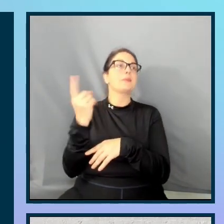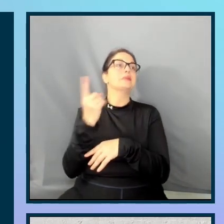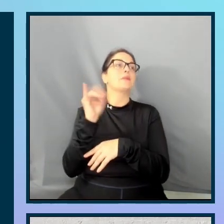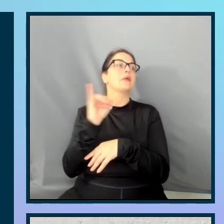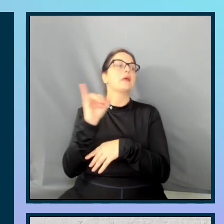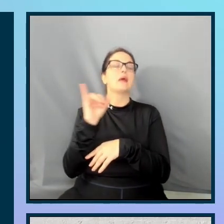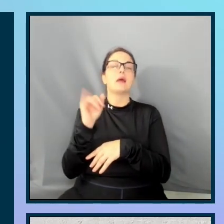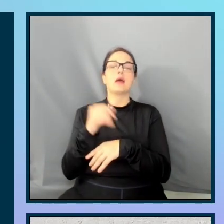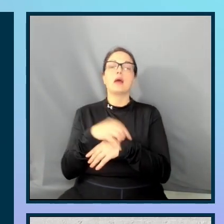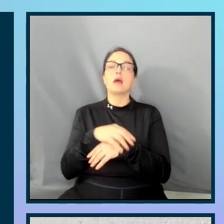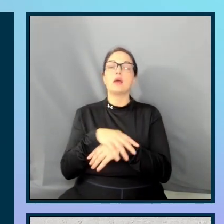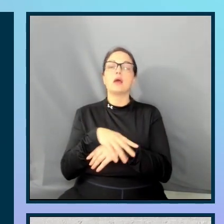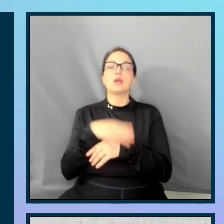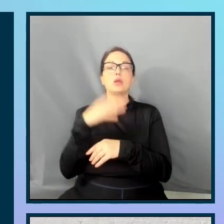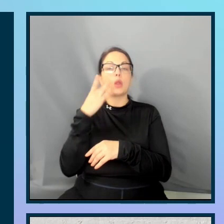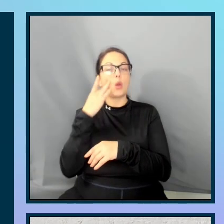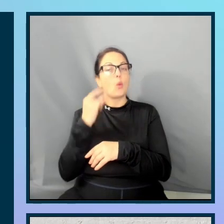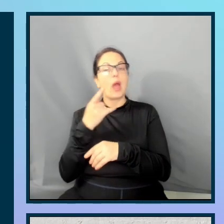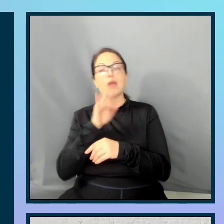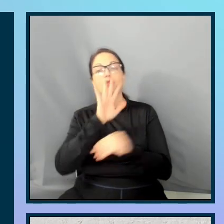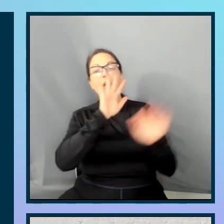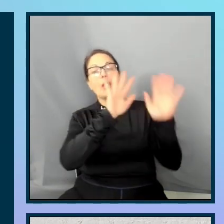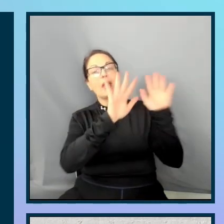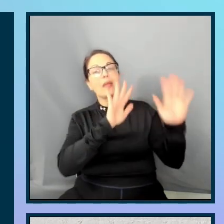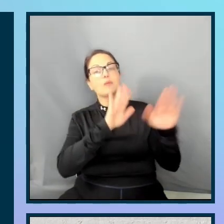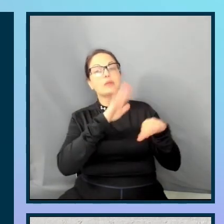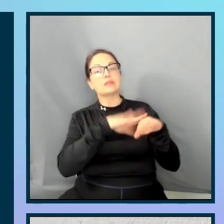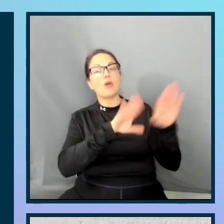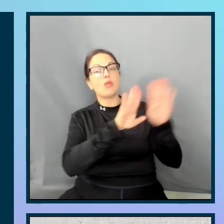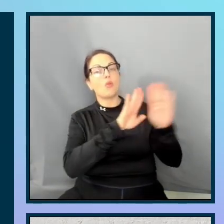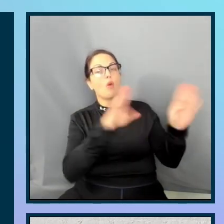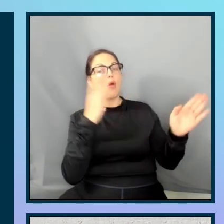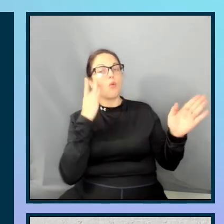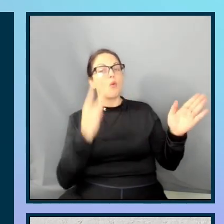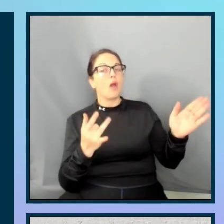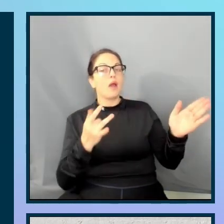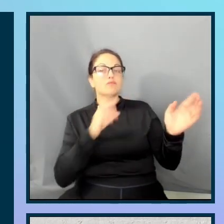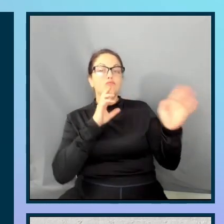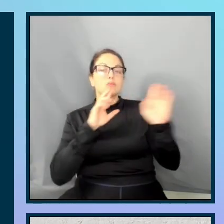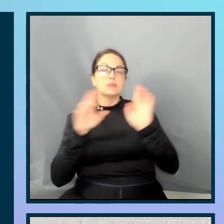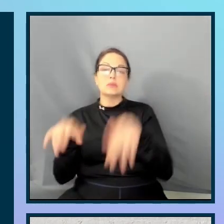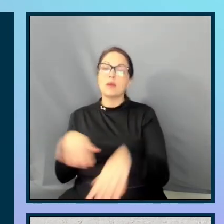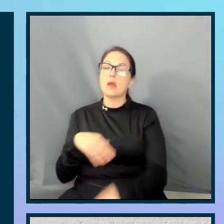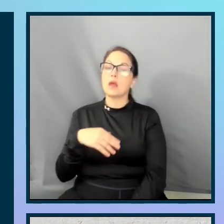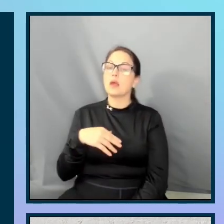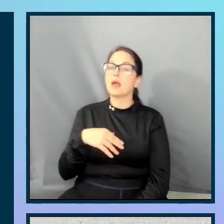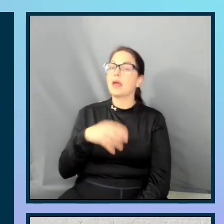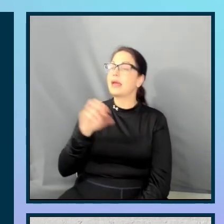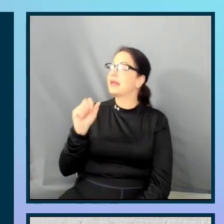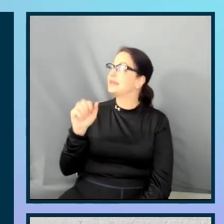"Ronald, why are there hand prints all over the walls?" And they respond, "Sam made me do it."